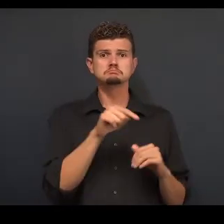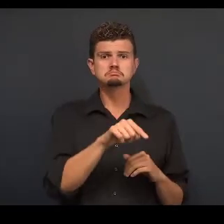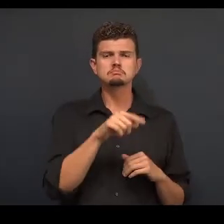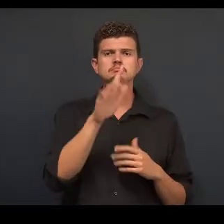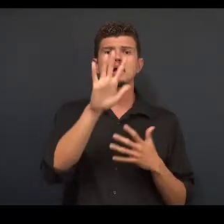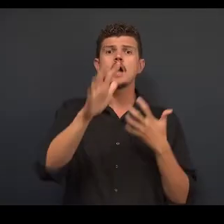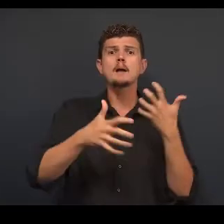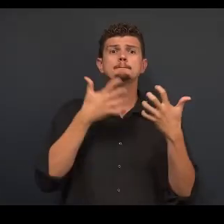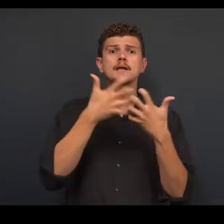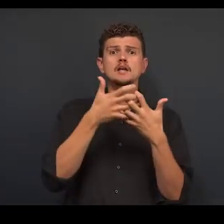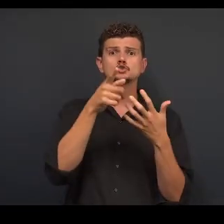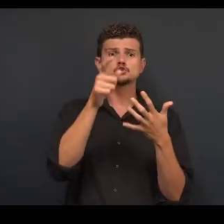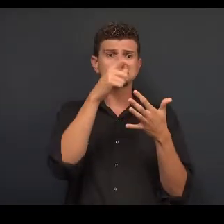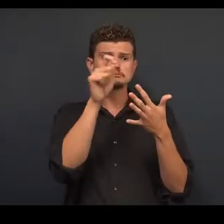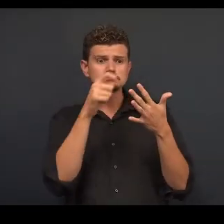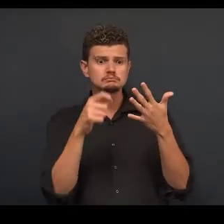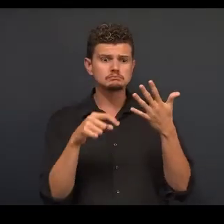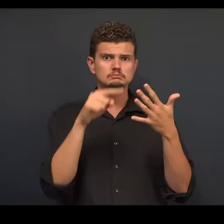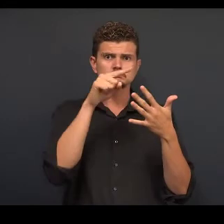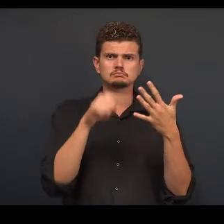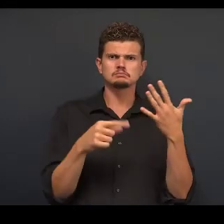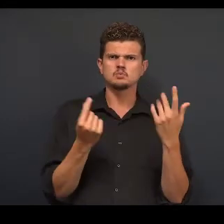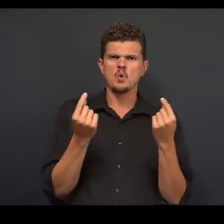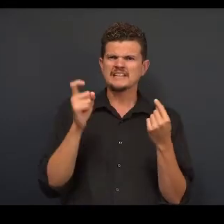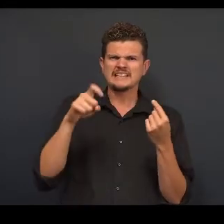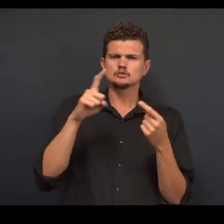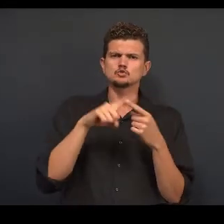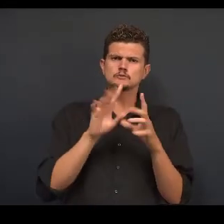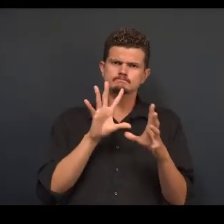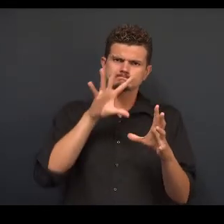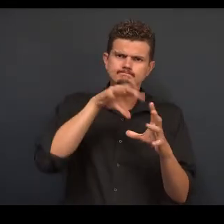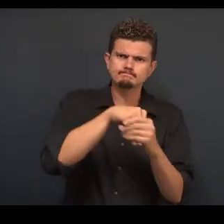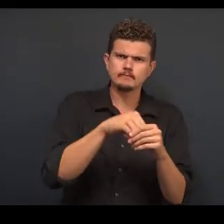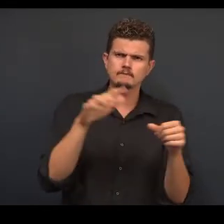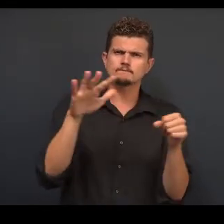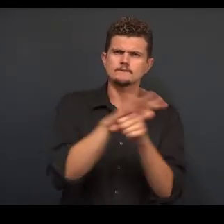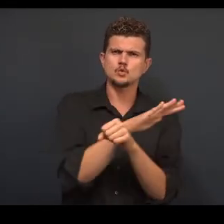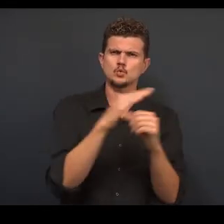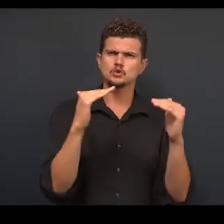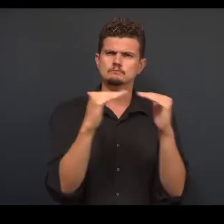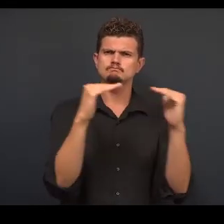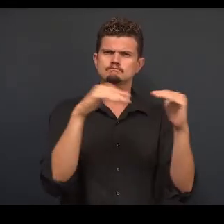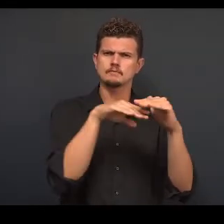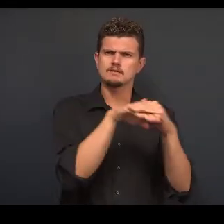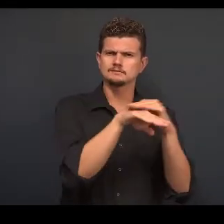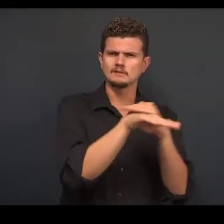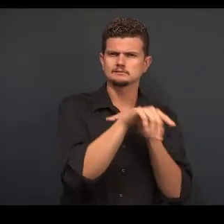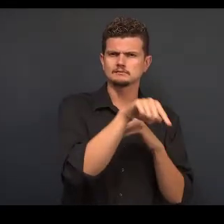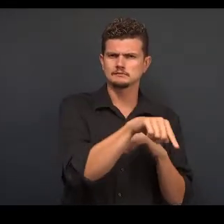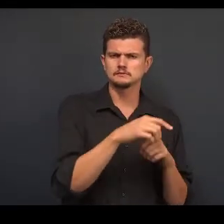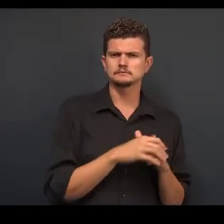The specific accommodation or accommodations you need in order to fully participate in the case or conduct other business with the court